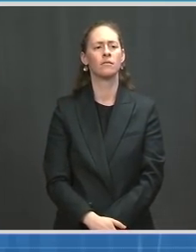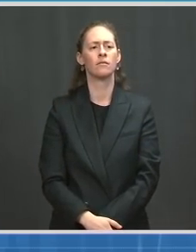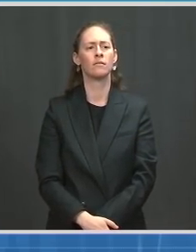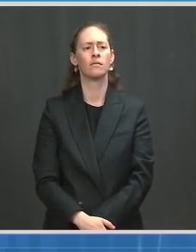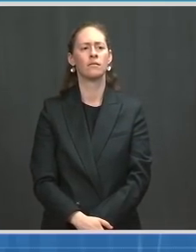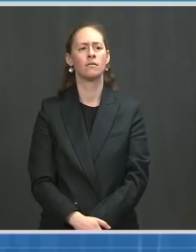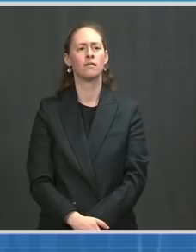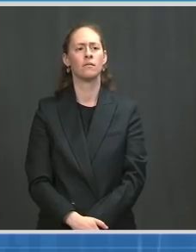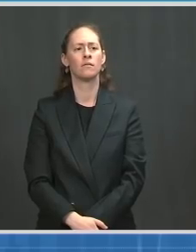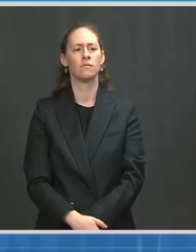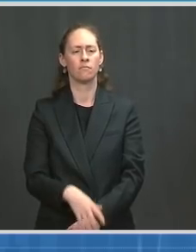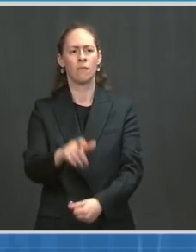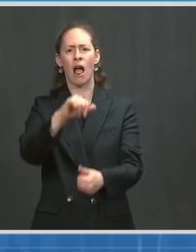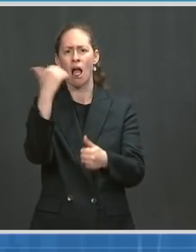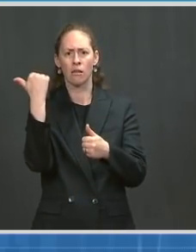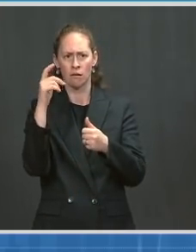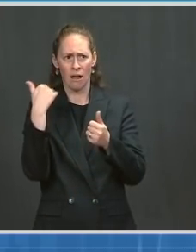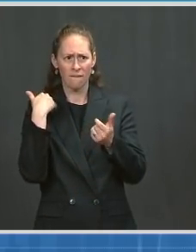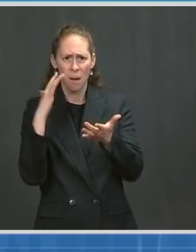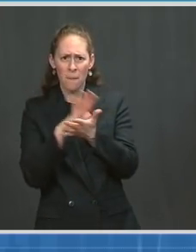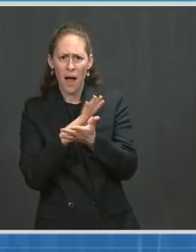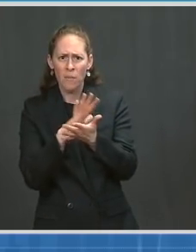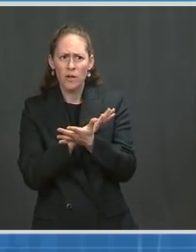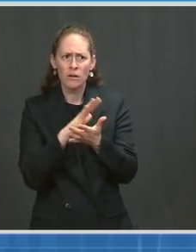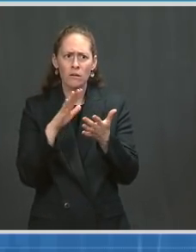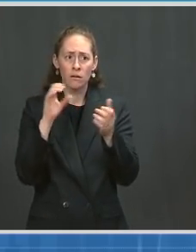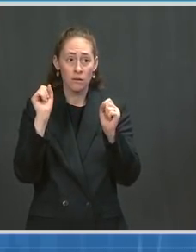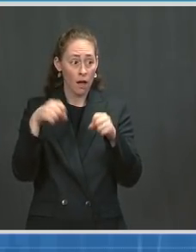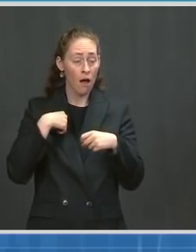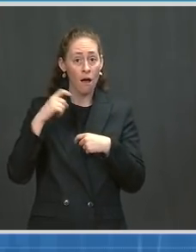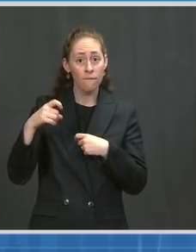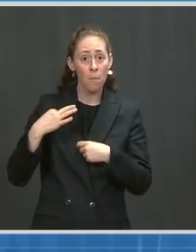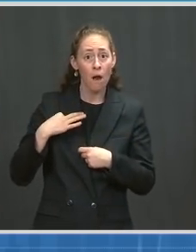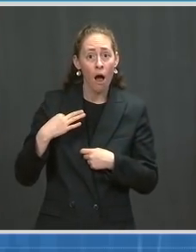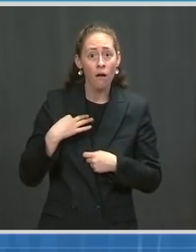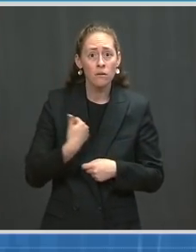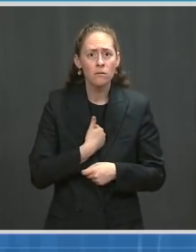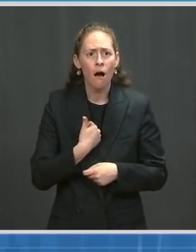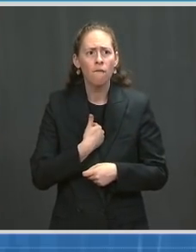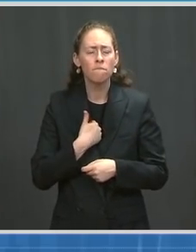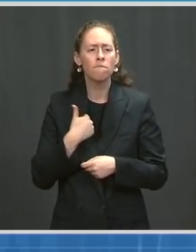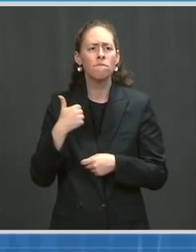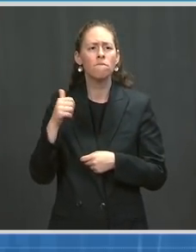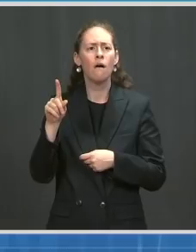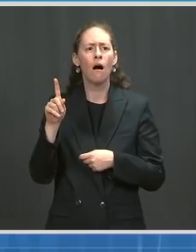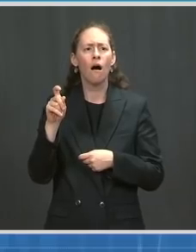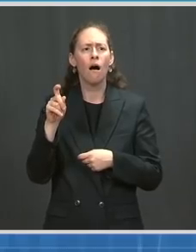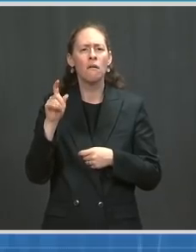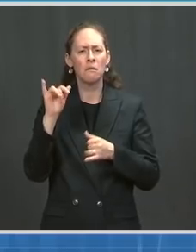These numbers may seem small, but they actually represent millions of people, and they are crucial to reach with vaccines